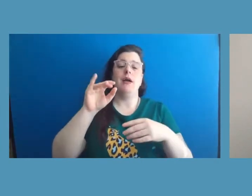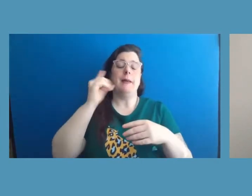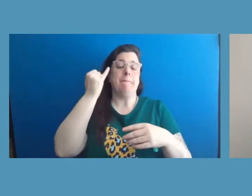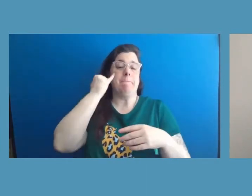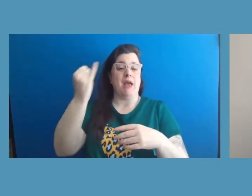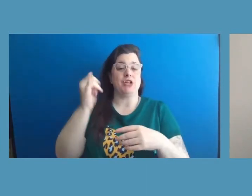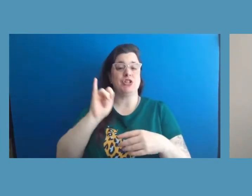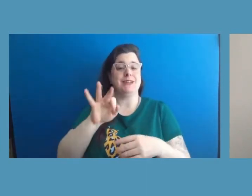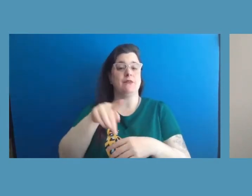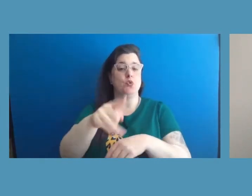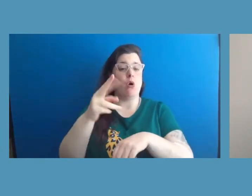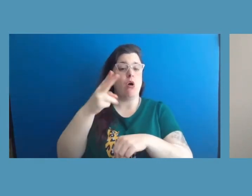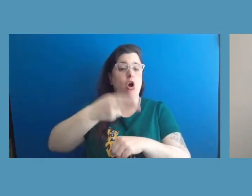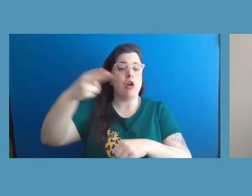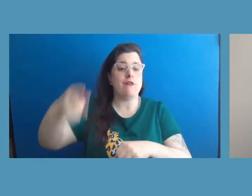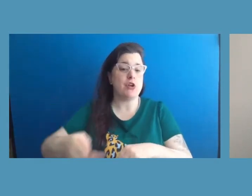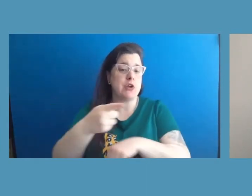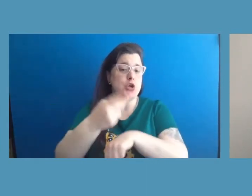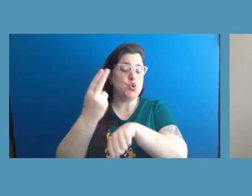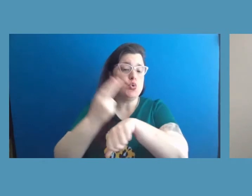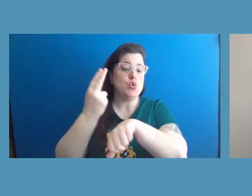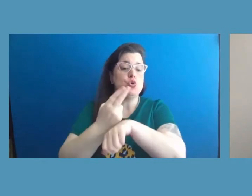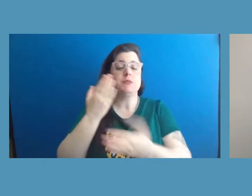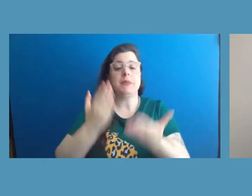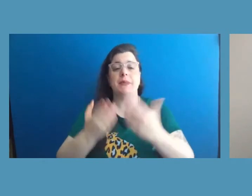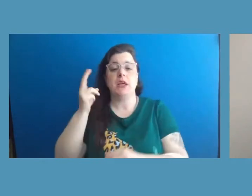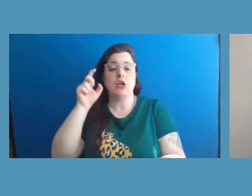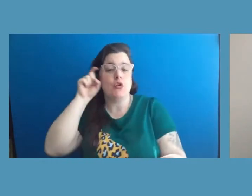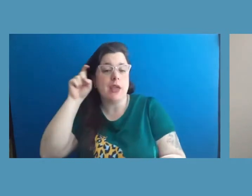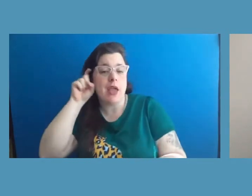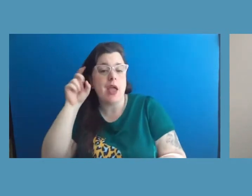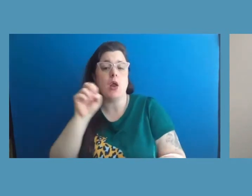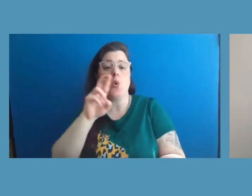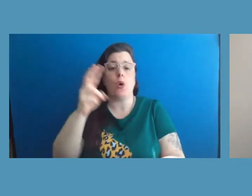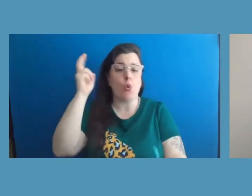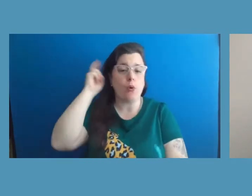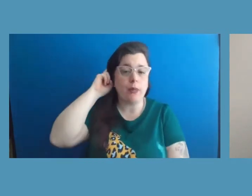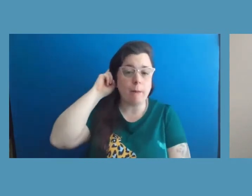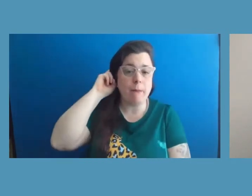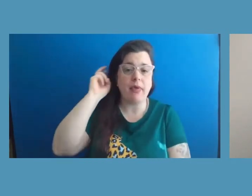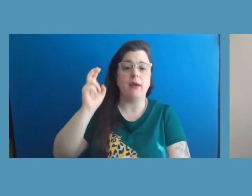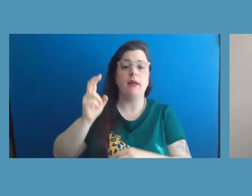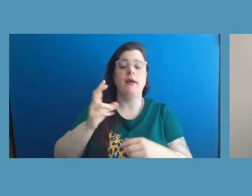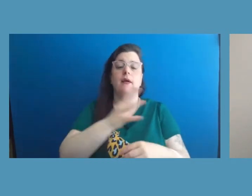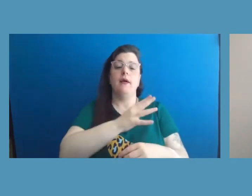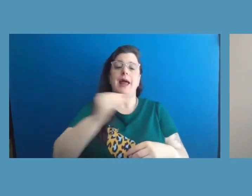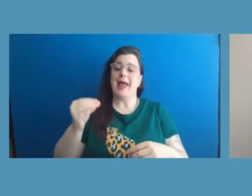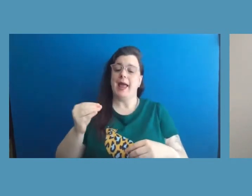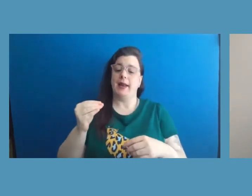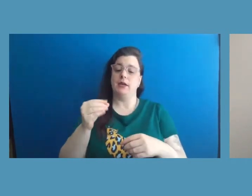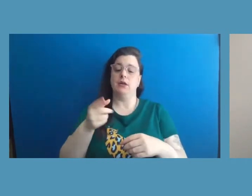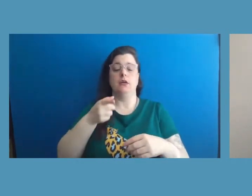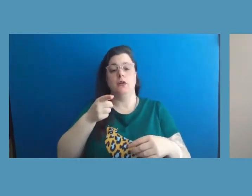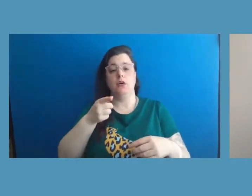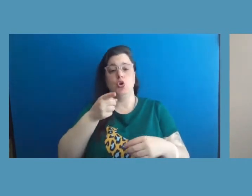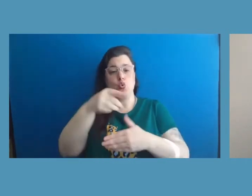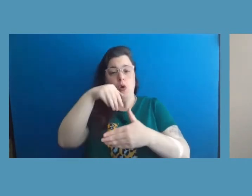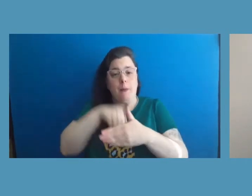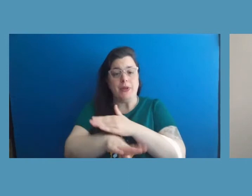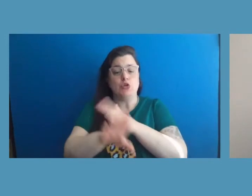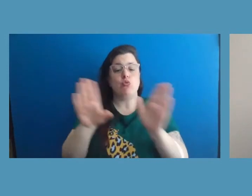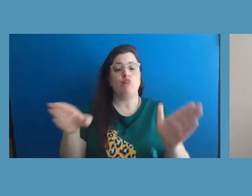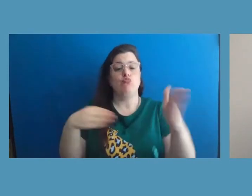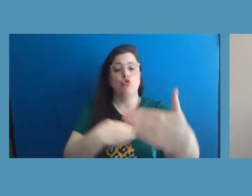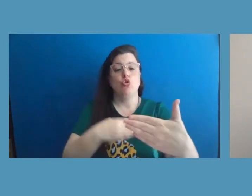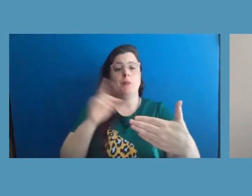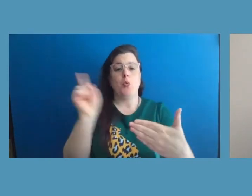walled surface. Imagine if you are hard-of-hearing, may be you use a hearing aid or cochlear implant,